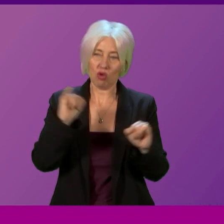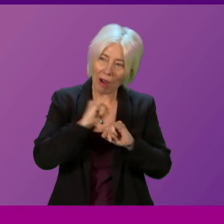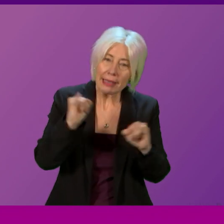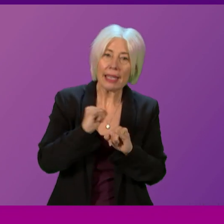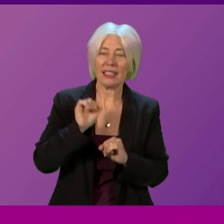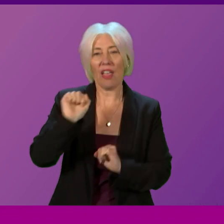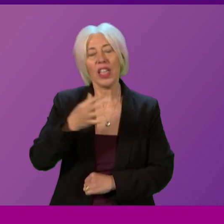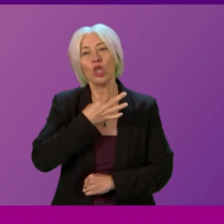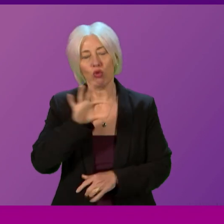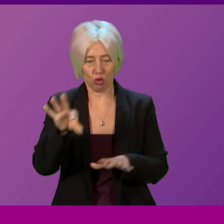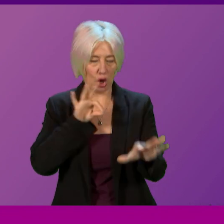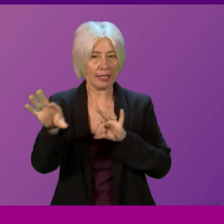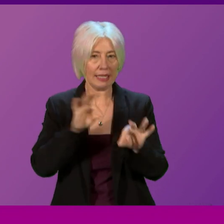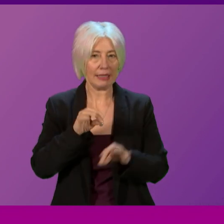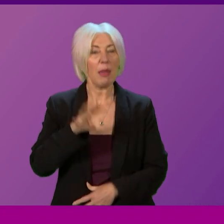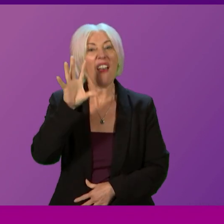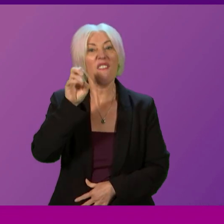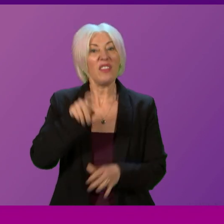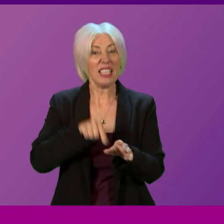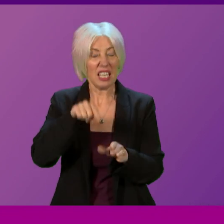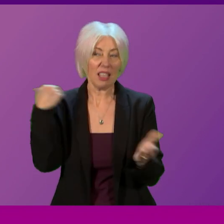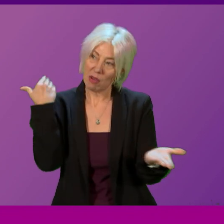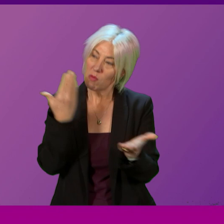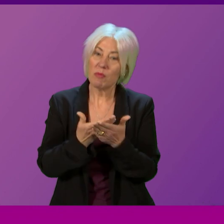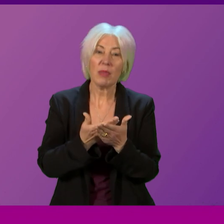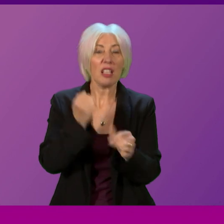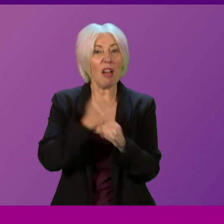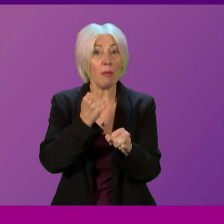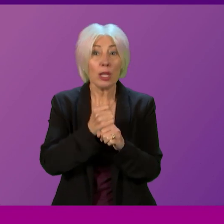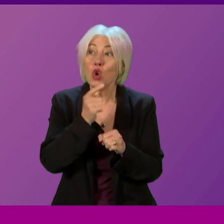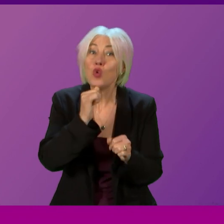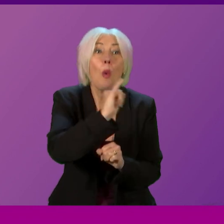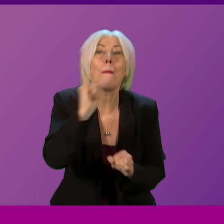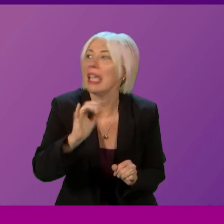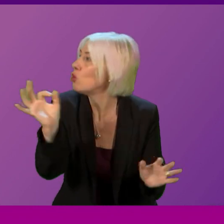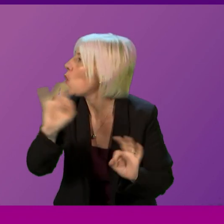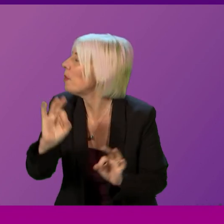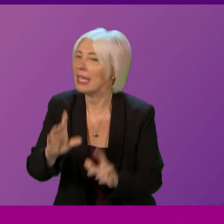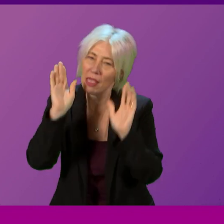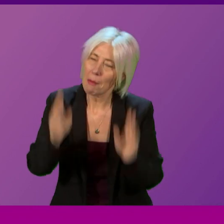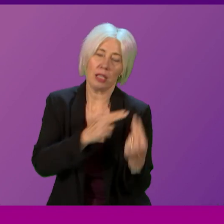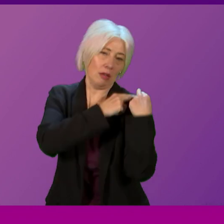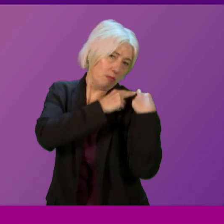After 15 years in government, there is no one else to blame. Take responsibility for your record.